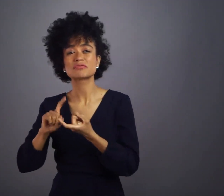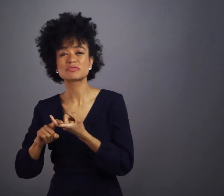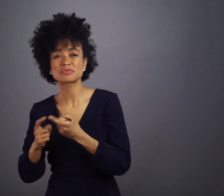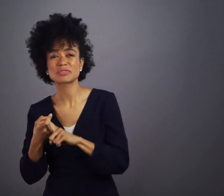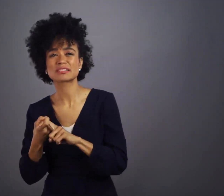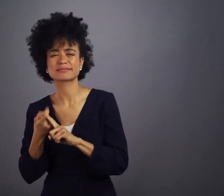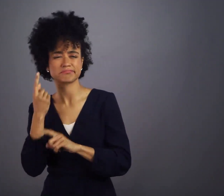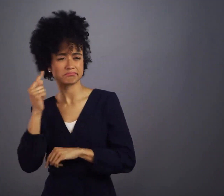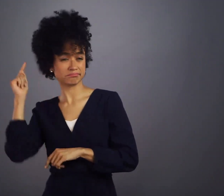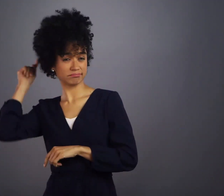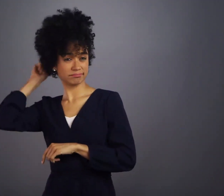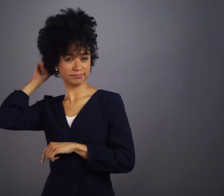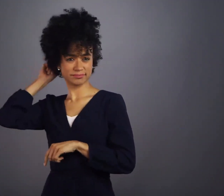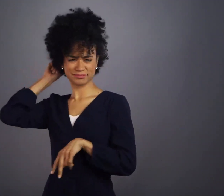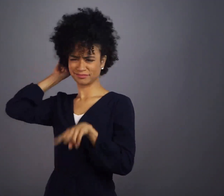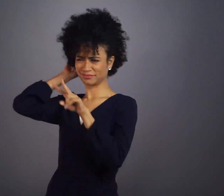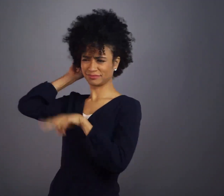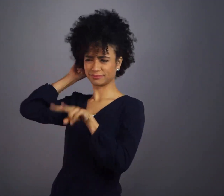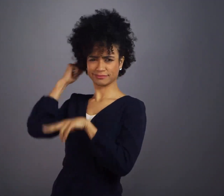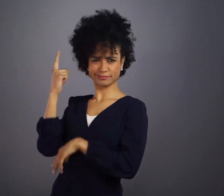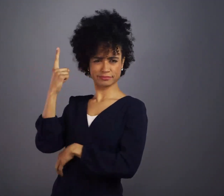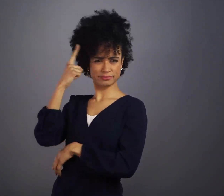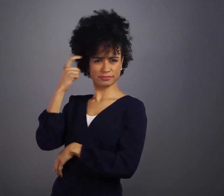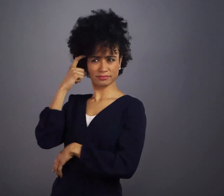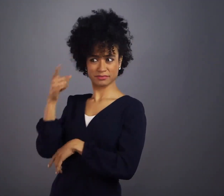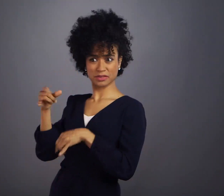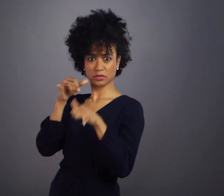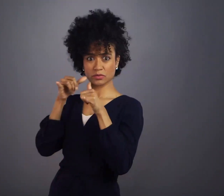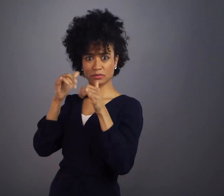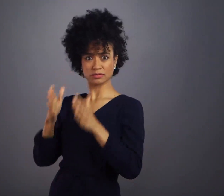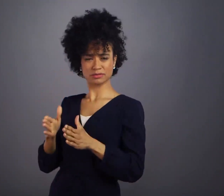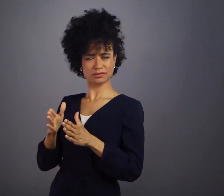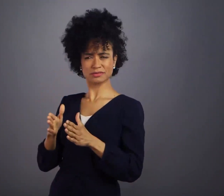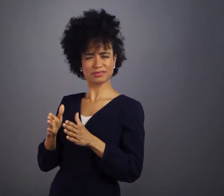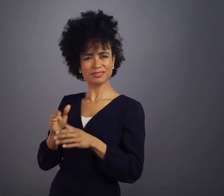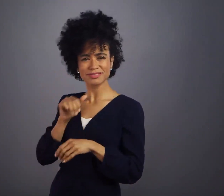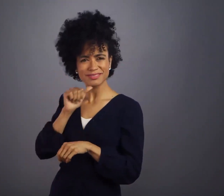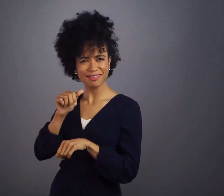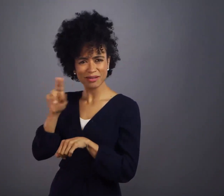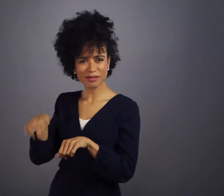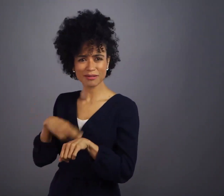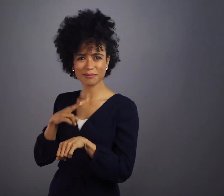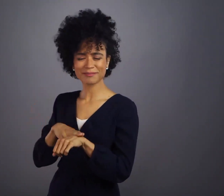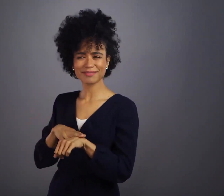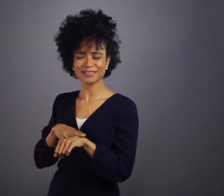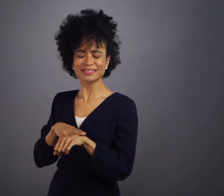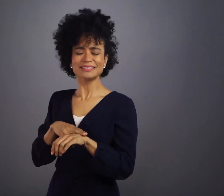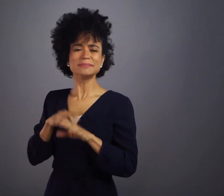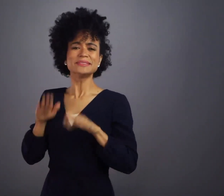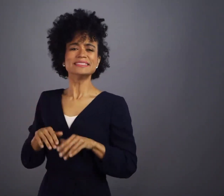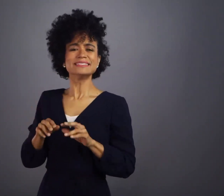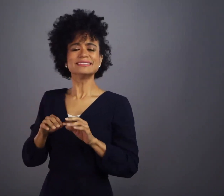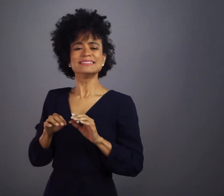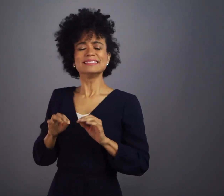In a vague way their families and friends sense that these drinkers are abnormal, but everybody hopefully awaits the day